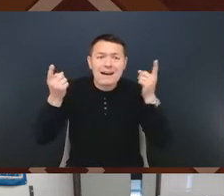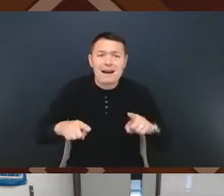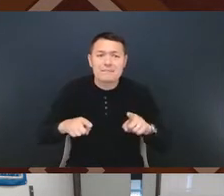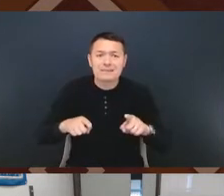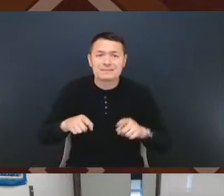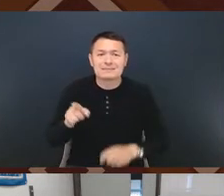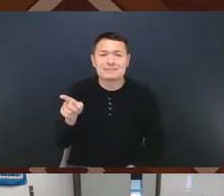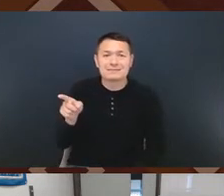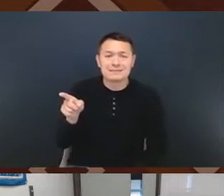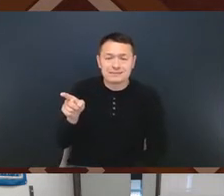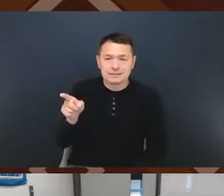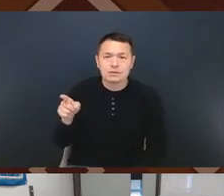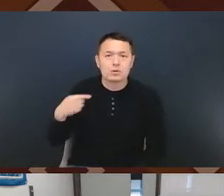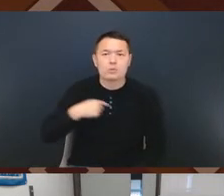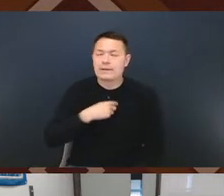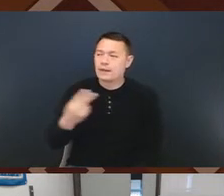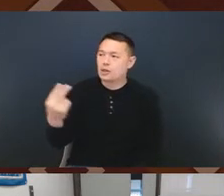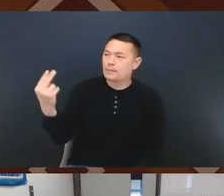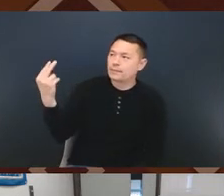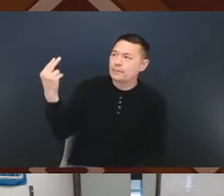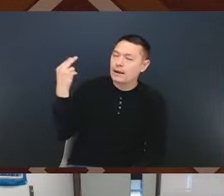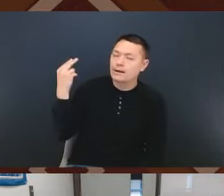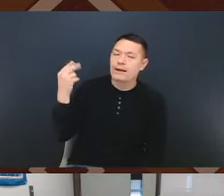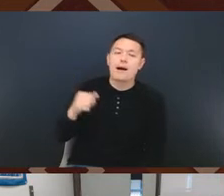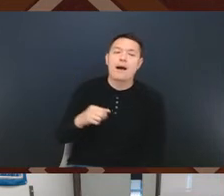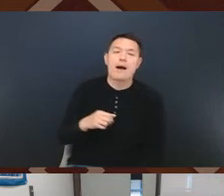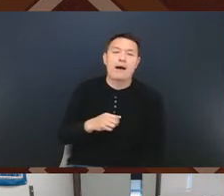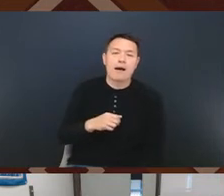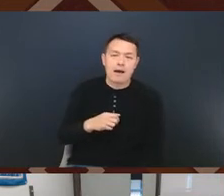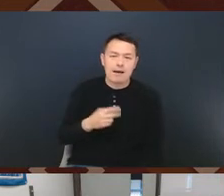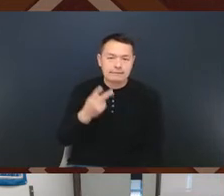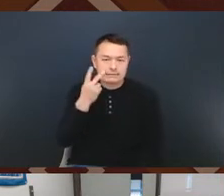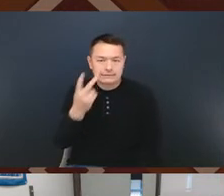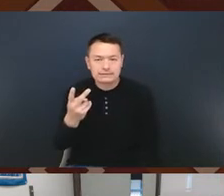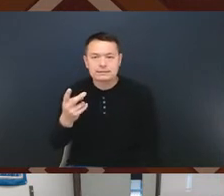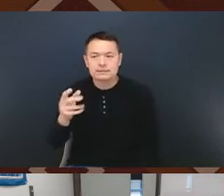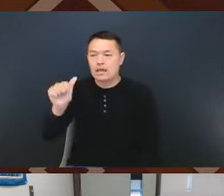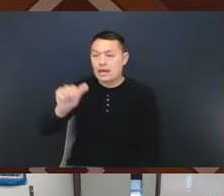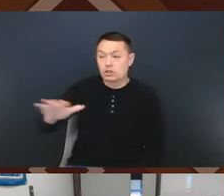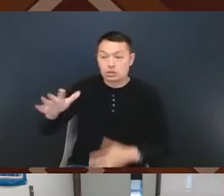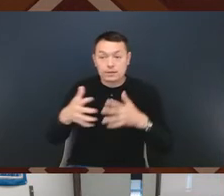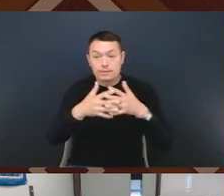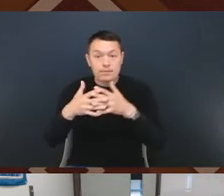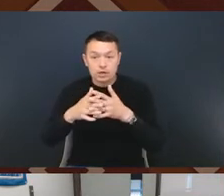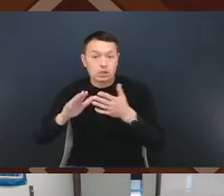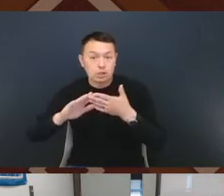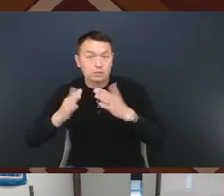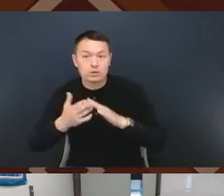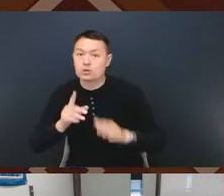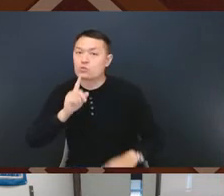that we can look back and see where the Asian-American community really stood up and advocated and